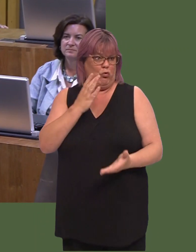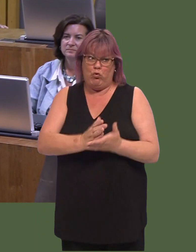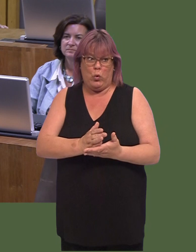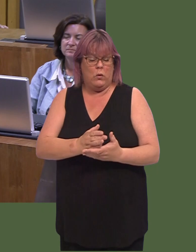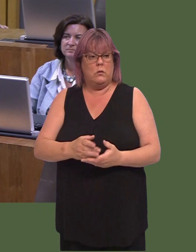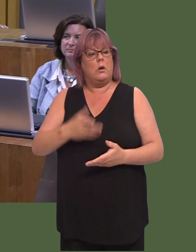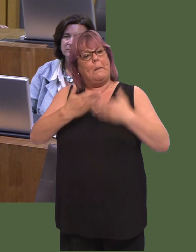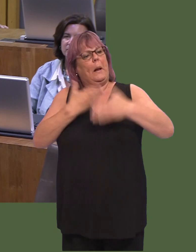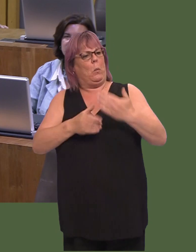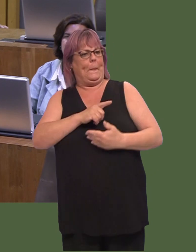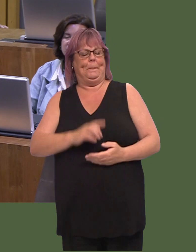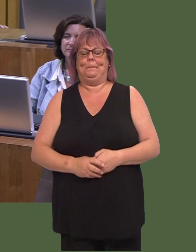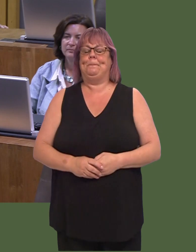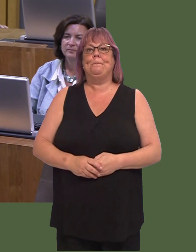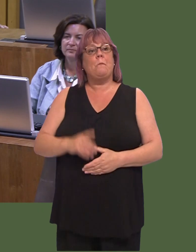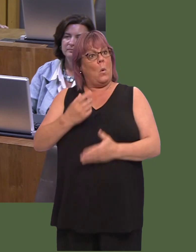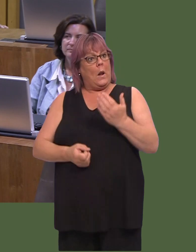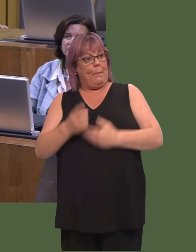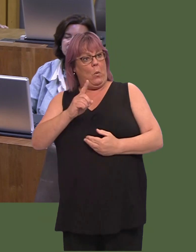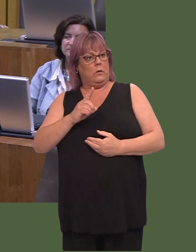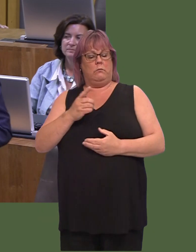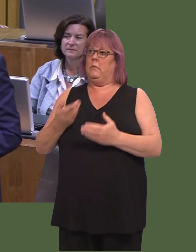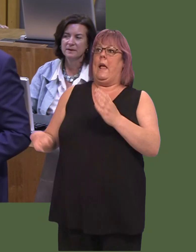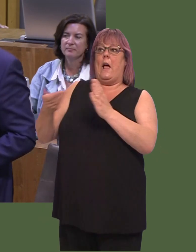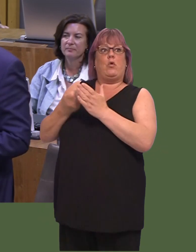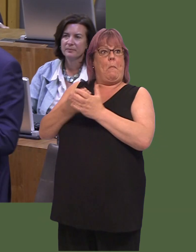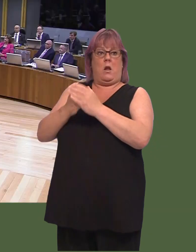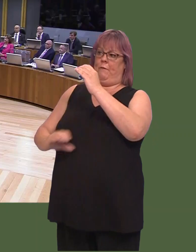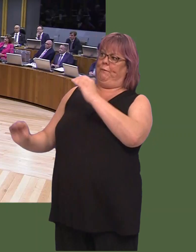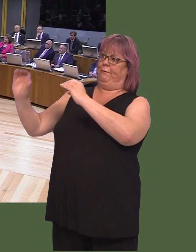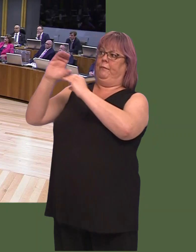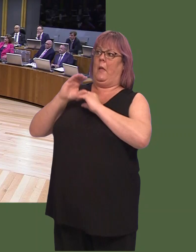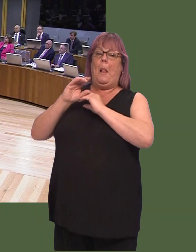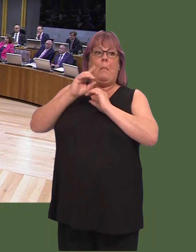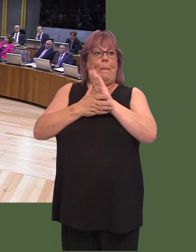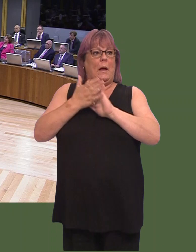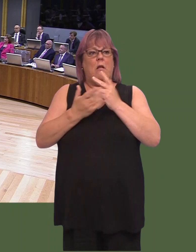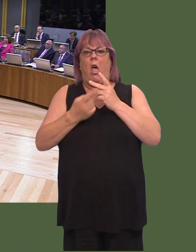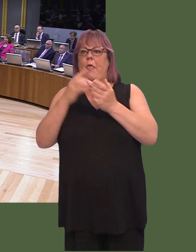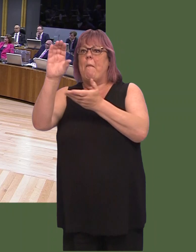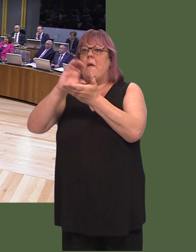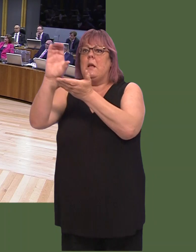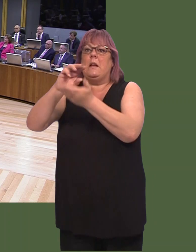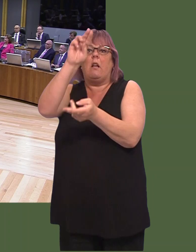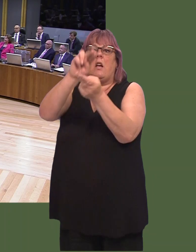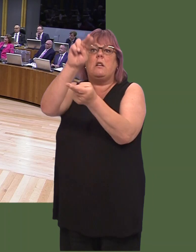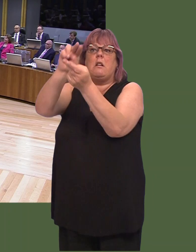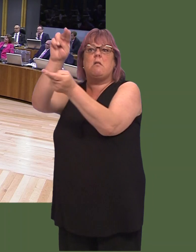Let me explain why it's not true. What will happen is, the consequential will come, and then there will be cuts in other areas.